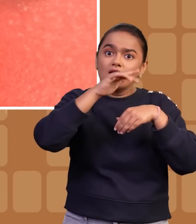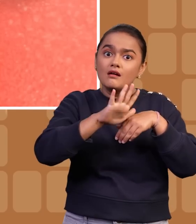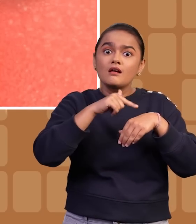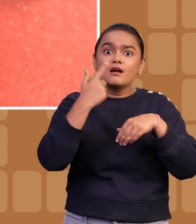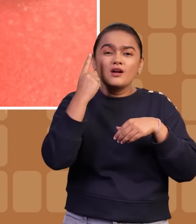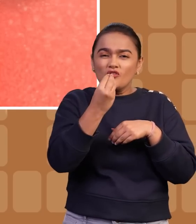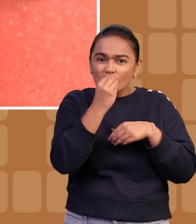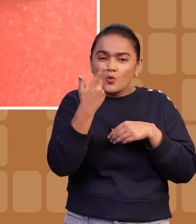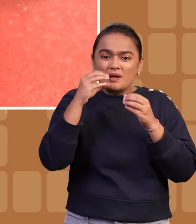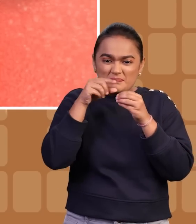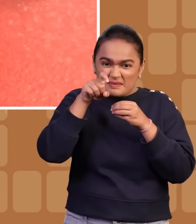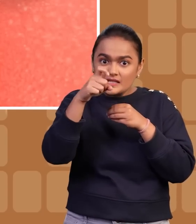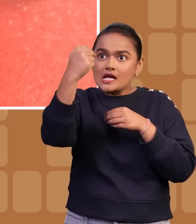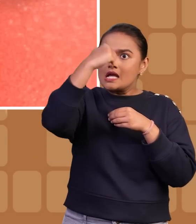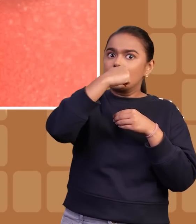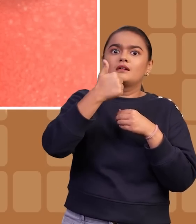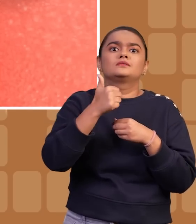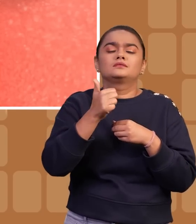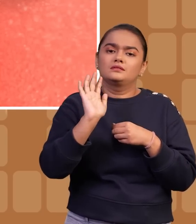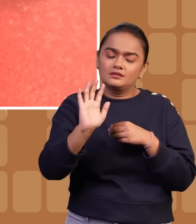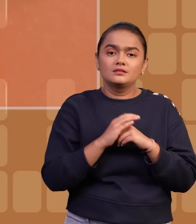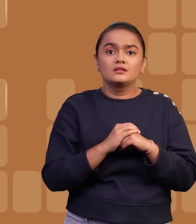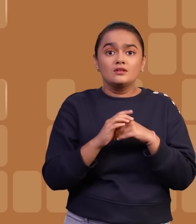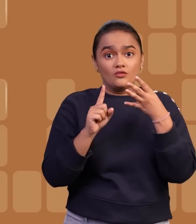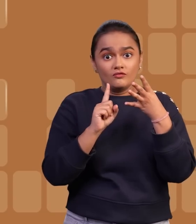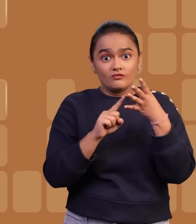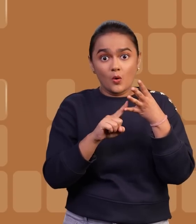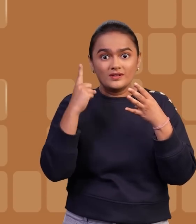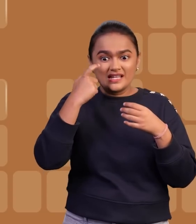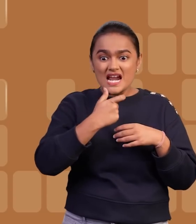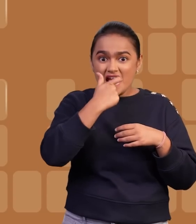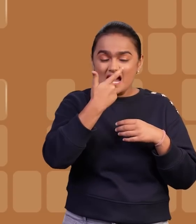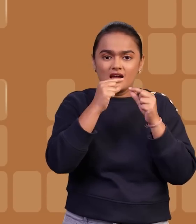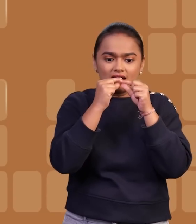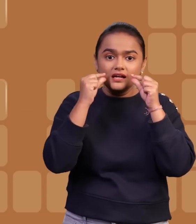So that food and bacteria don’t get trapped there. Fourth is braces or aligners.